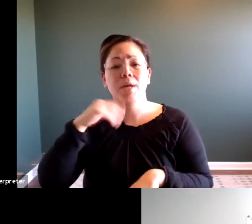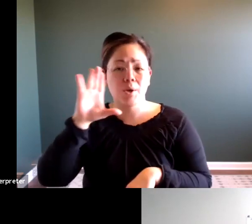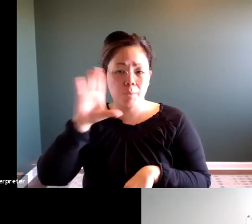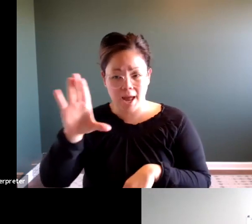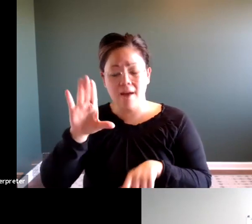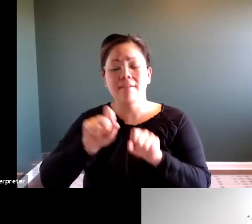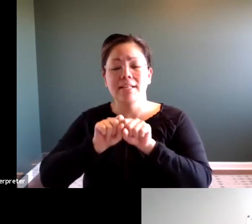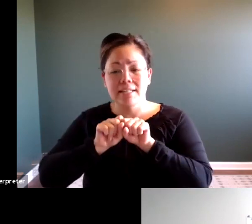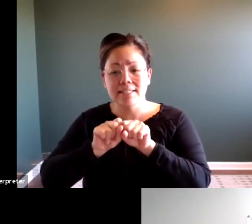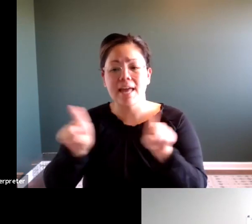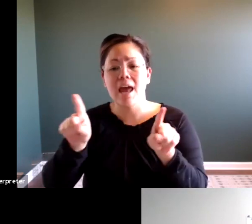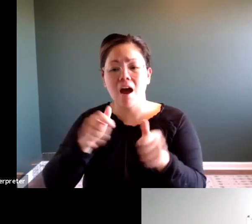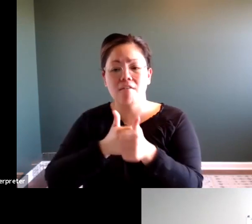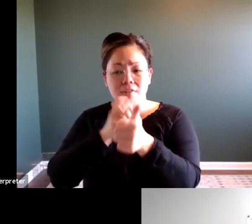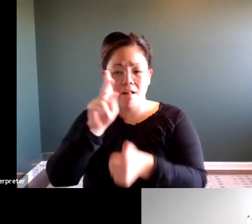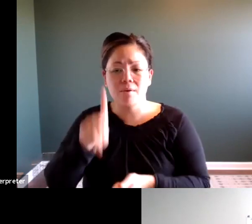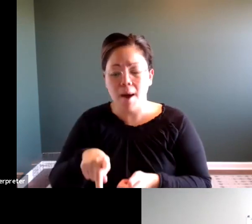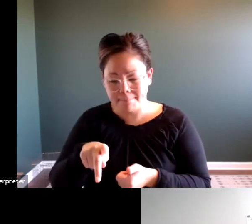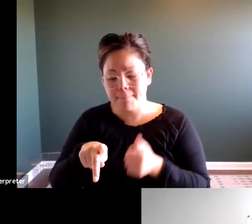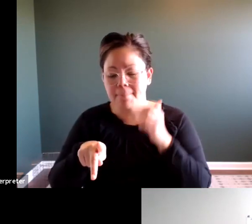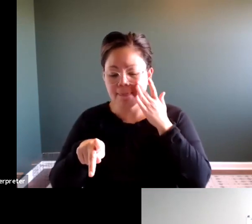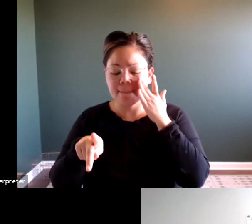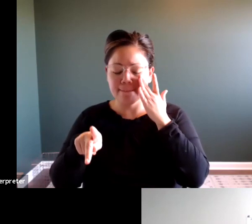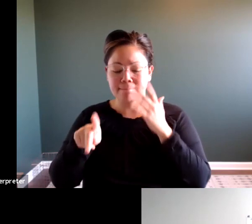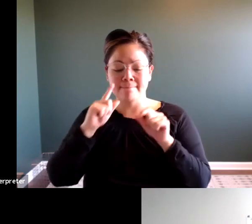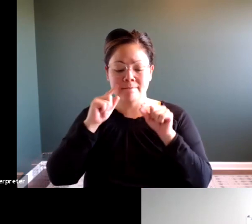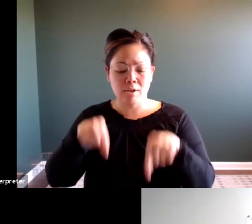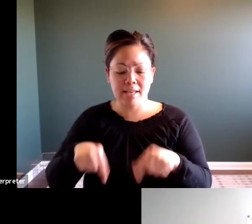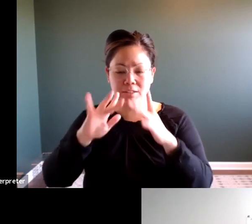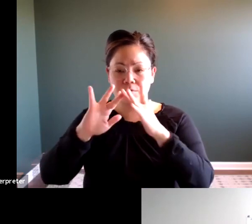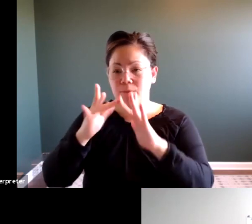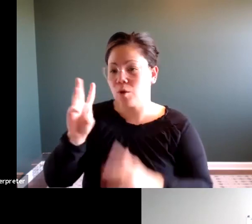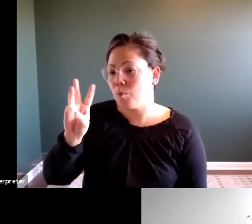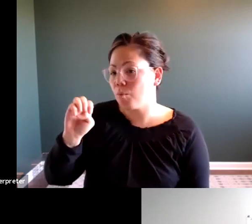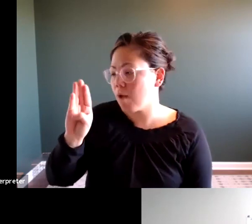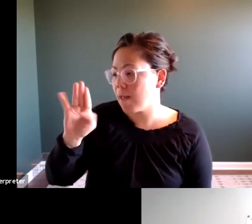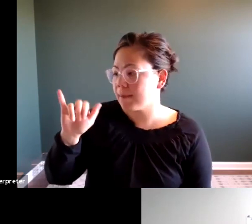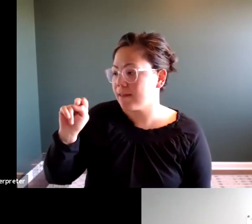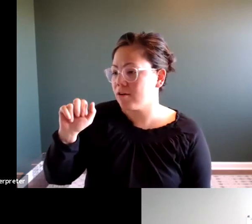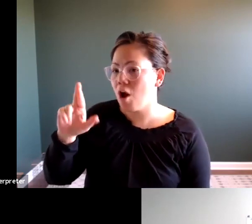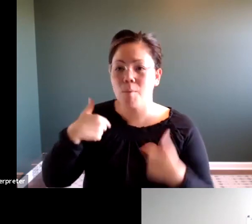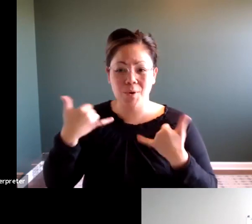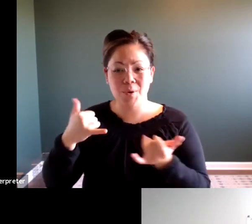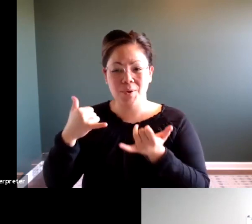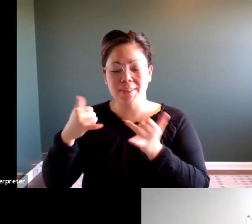send out a follow-up to this webinar, it is being recorded, so you can watch it again